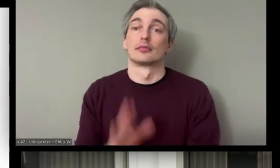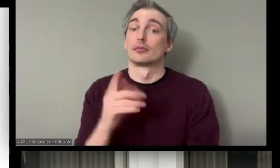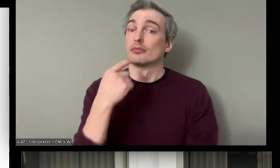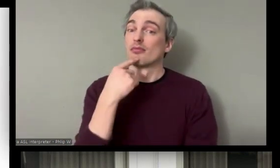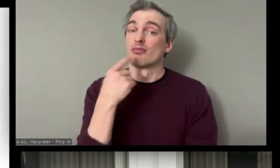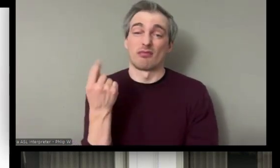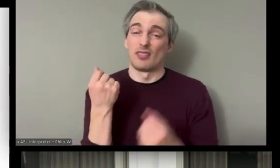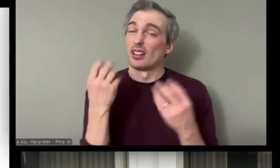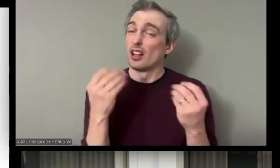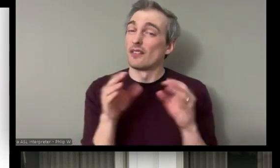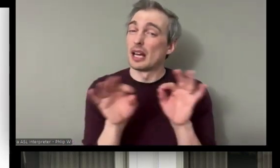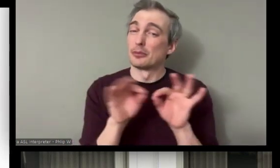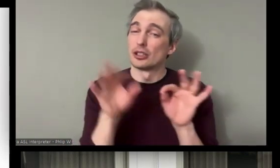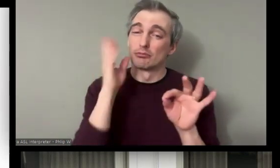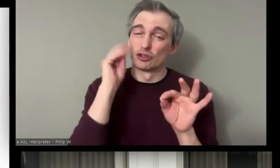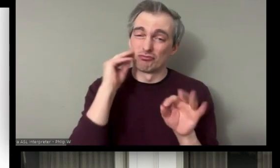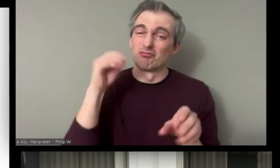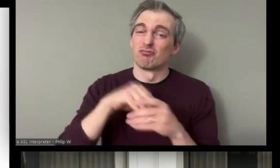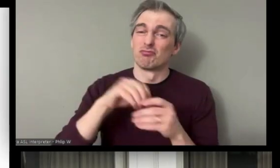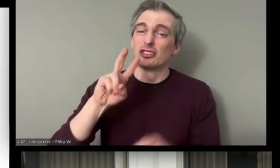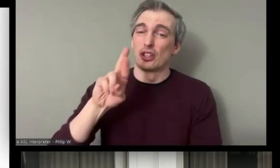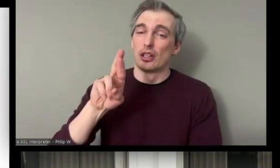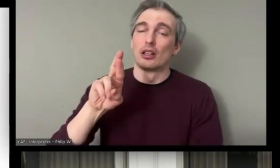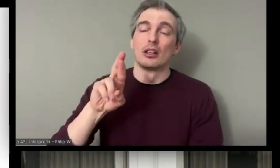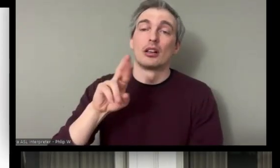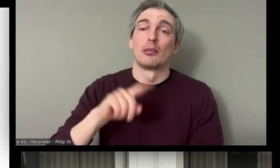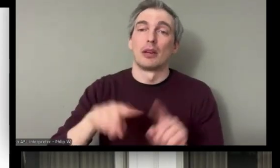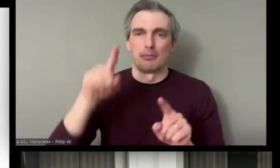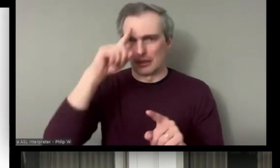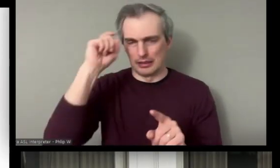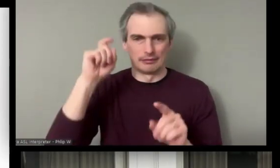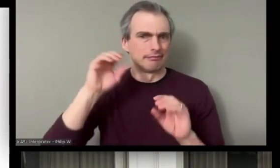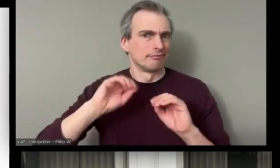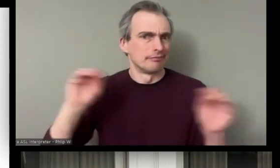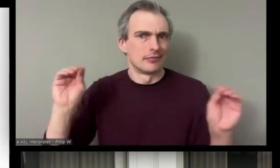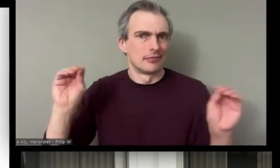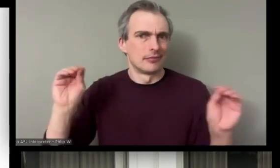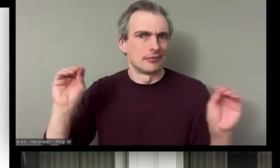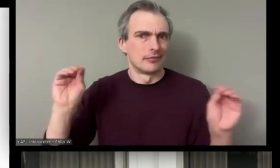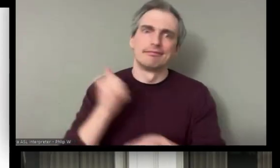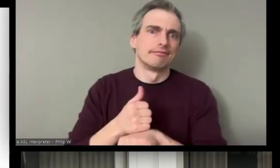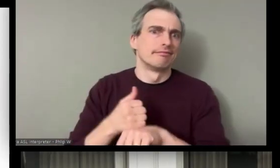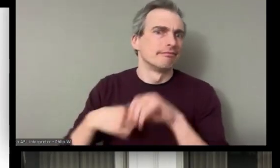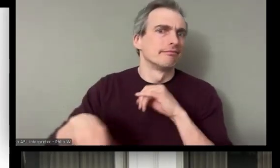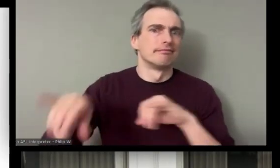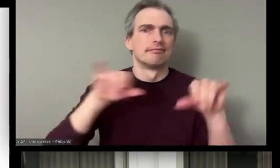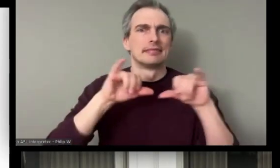And because there isn't this, like, built system of, like, this is the standard, people implement it differently.